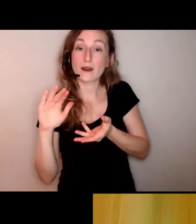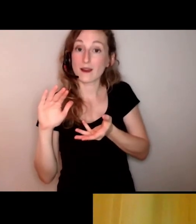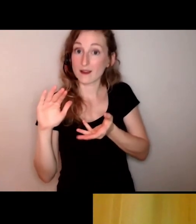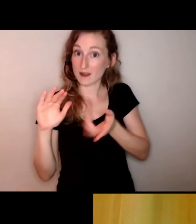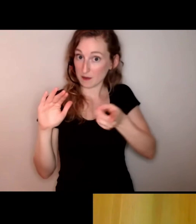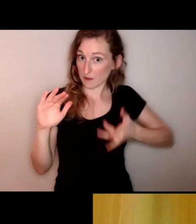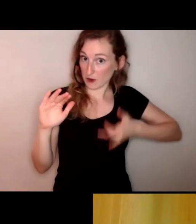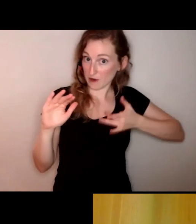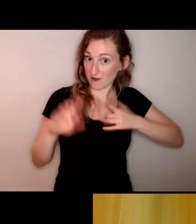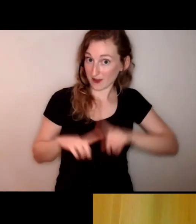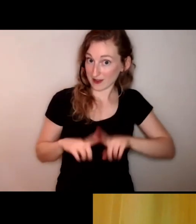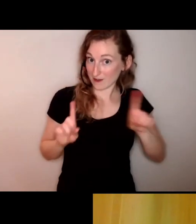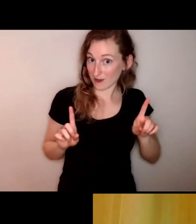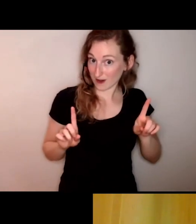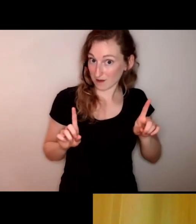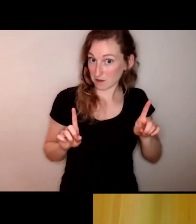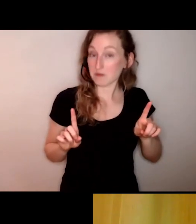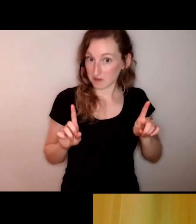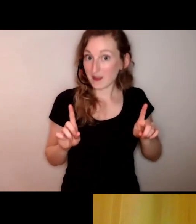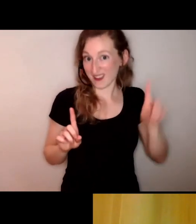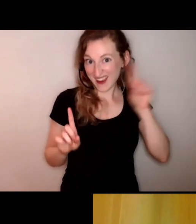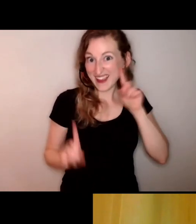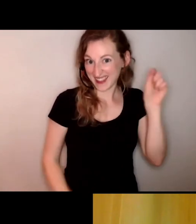I bet we would have.